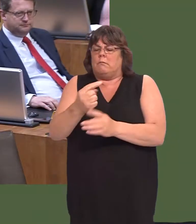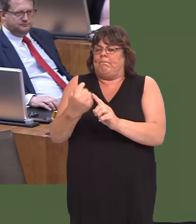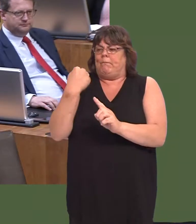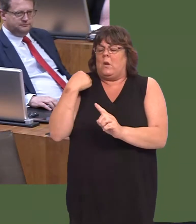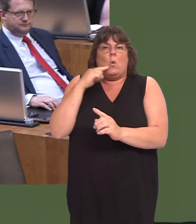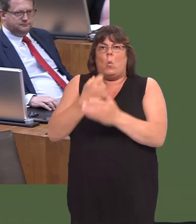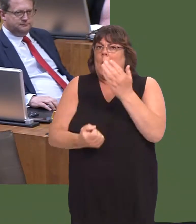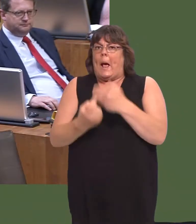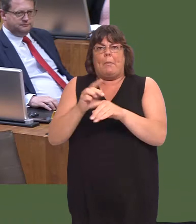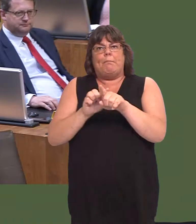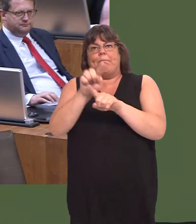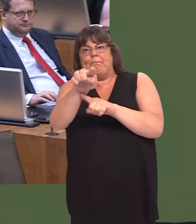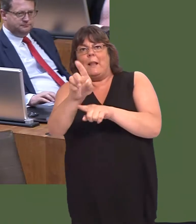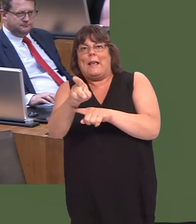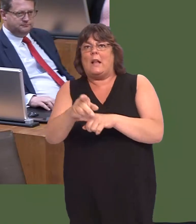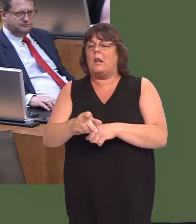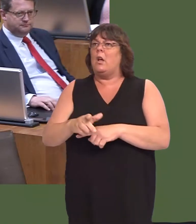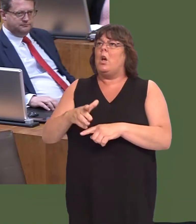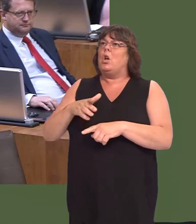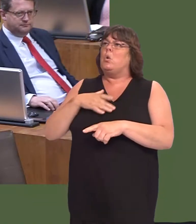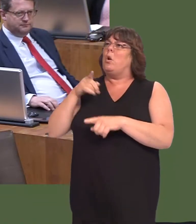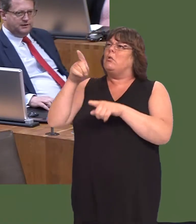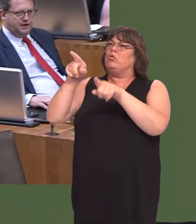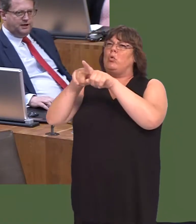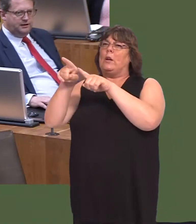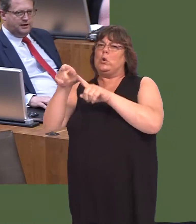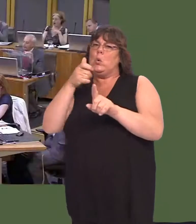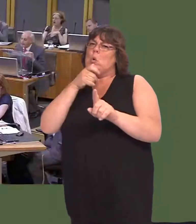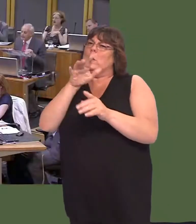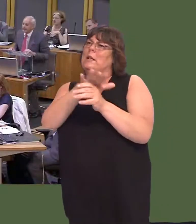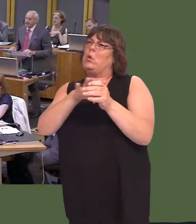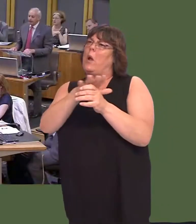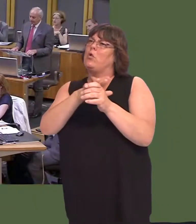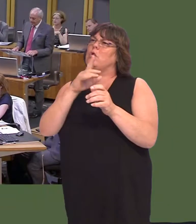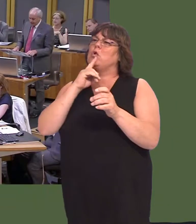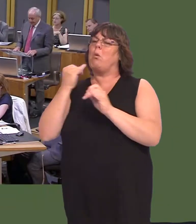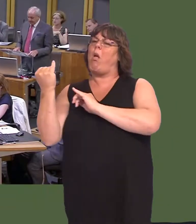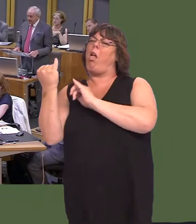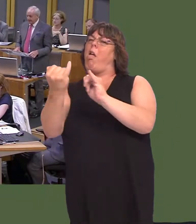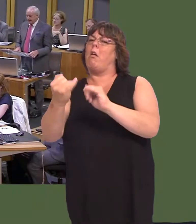again. That is the message of this week, not a cheap political point that heís trying to score. Neil Hamilton: Well, itís very far from a cheap political point.